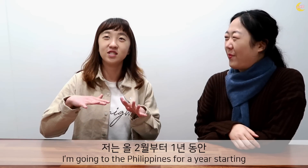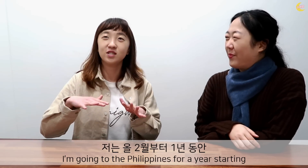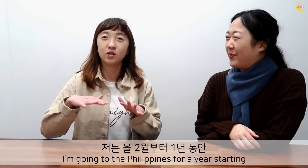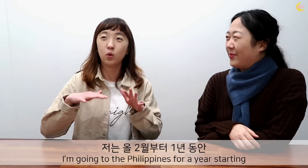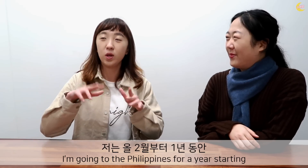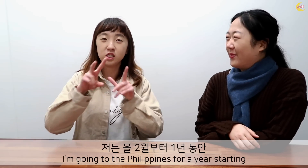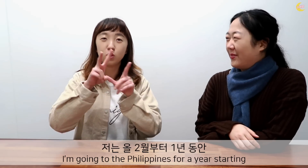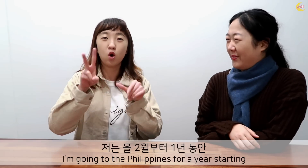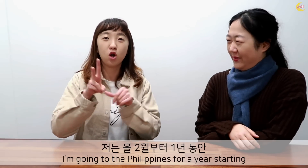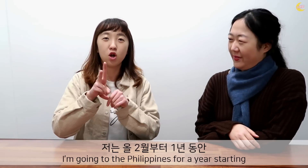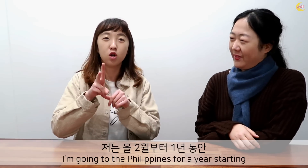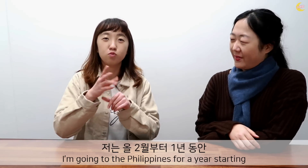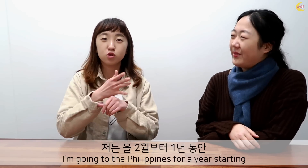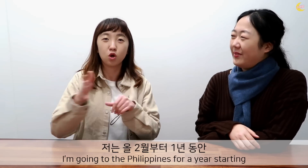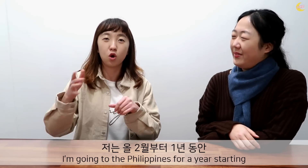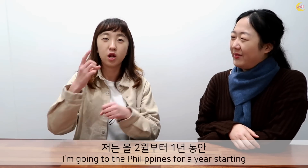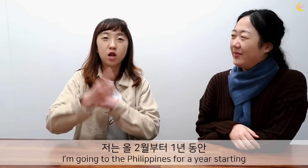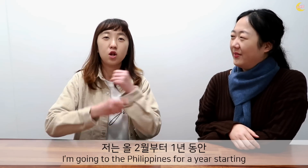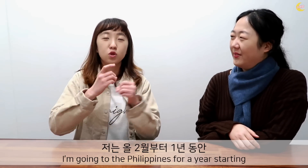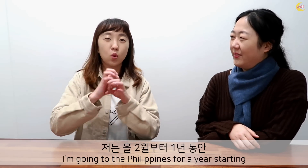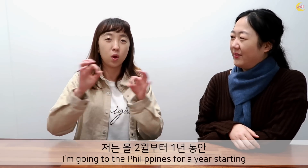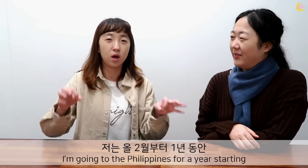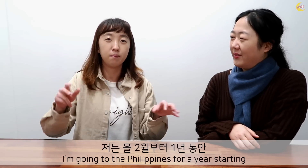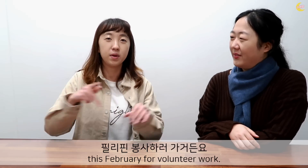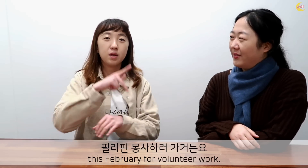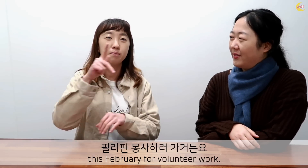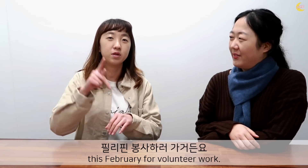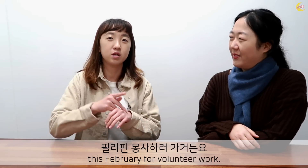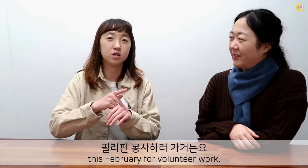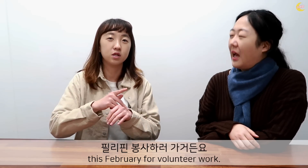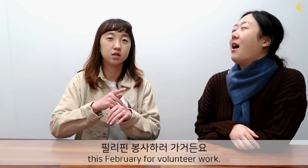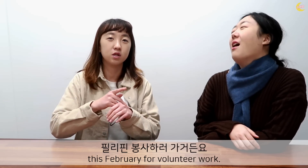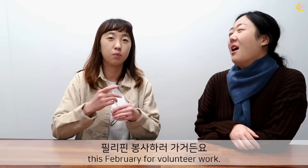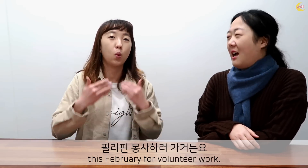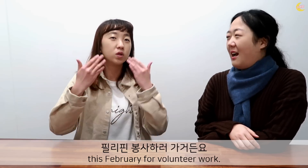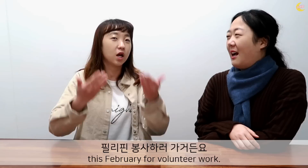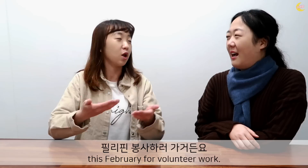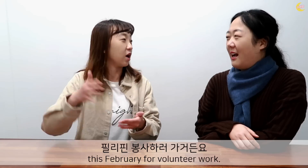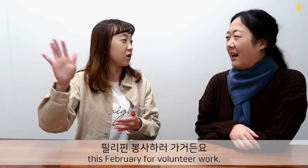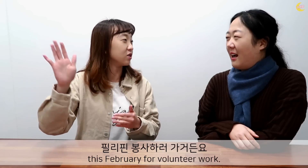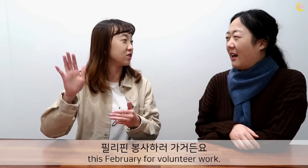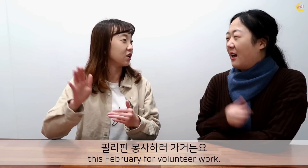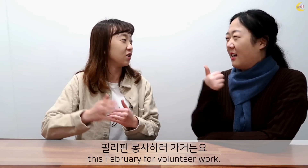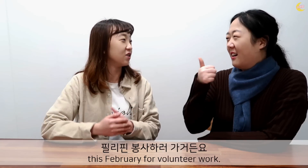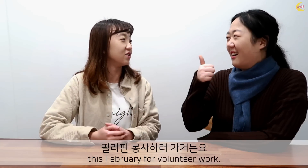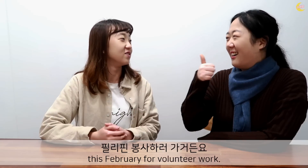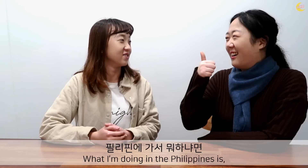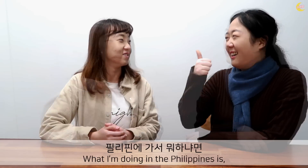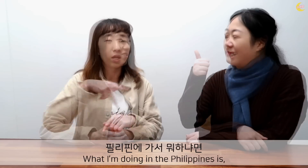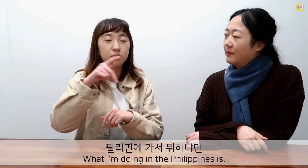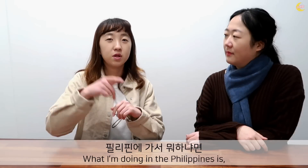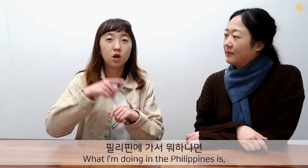I’m going to the Philippines for a year starting this February for volunteer work.